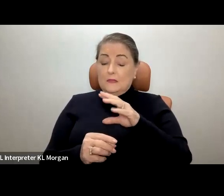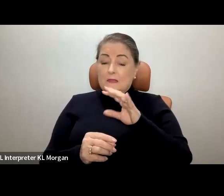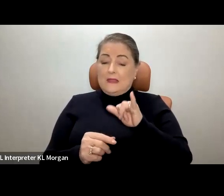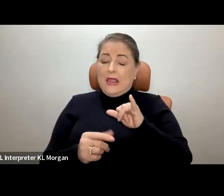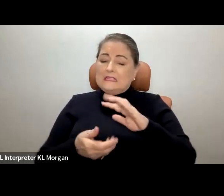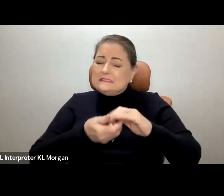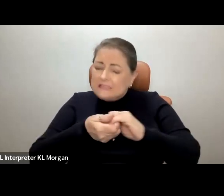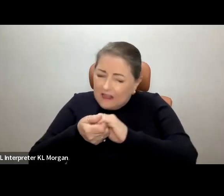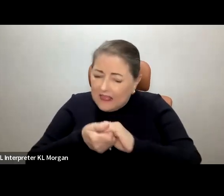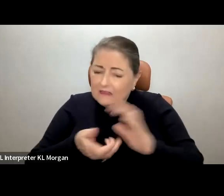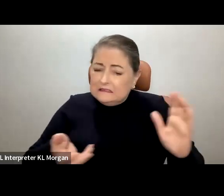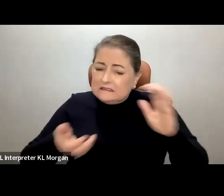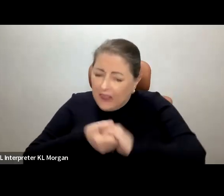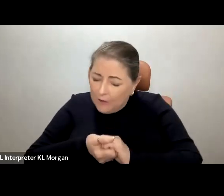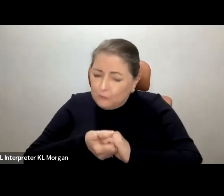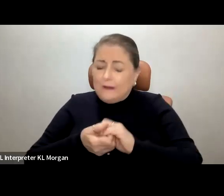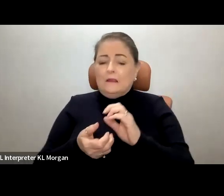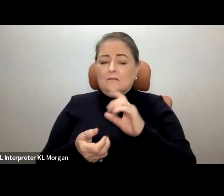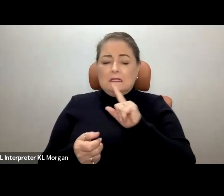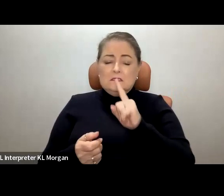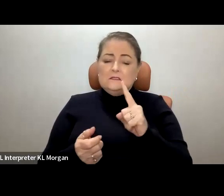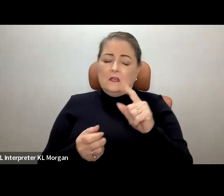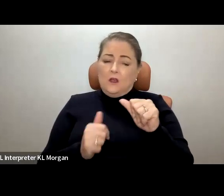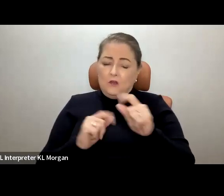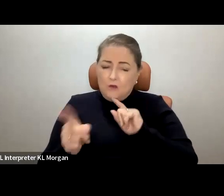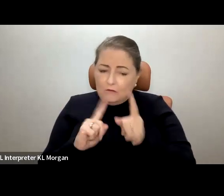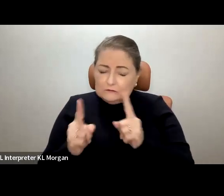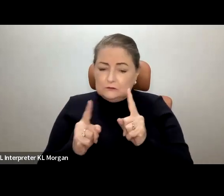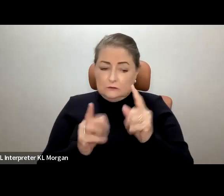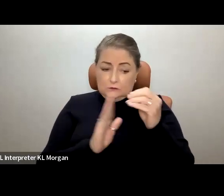process is a conversation with the student who may have an